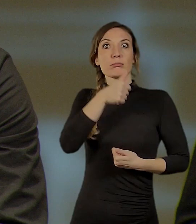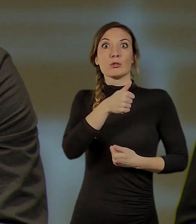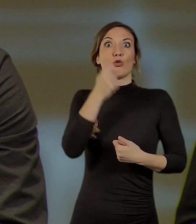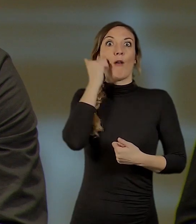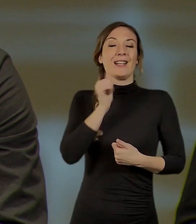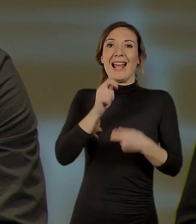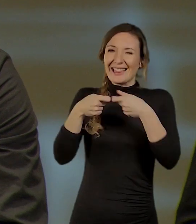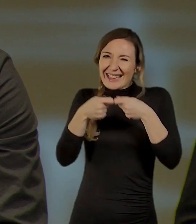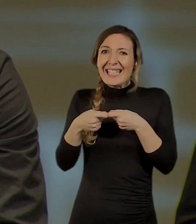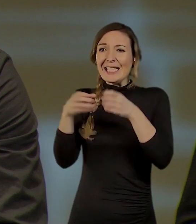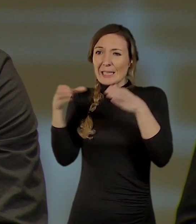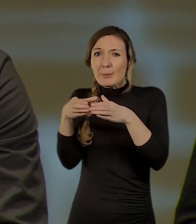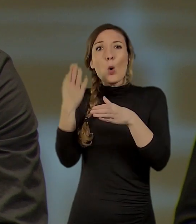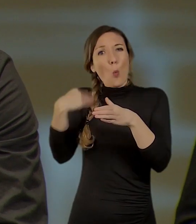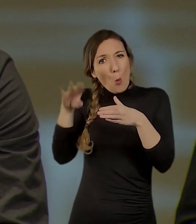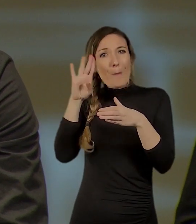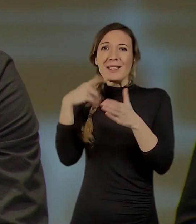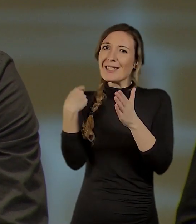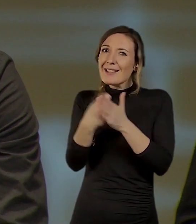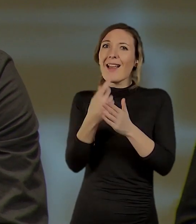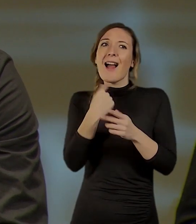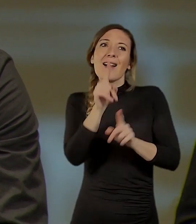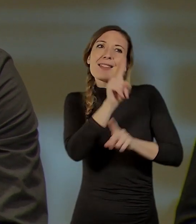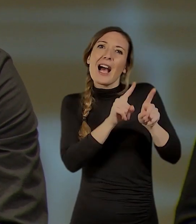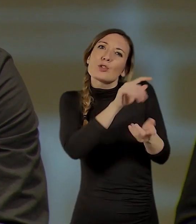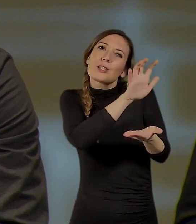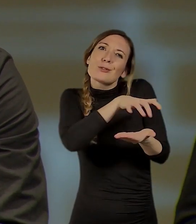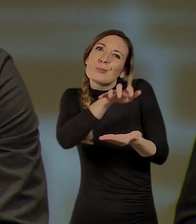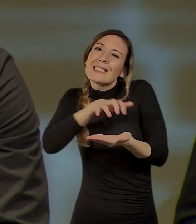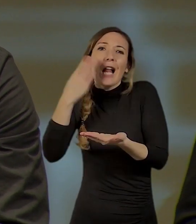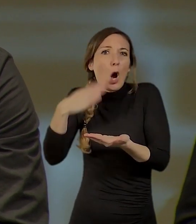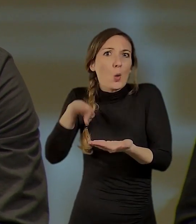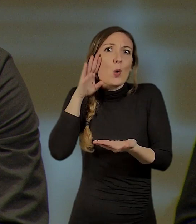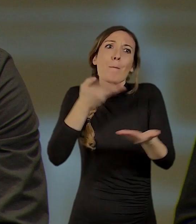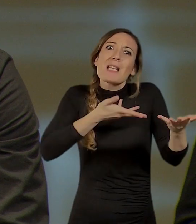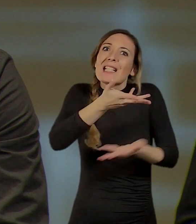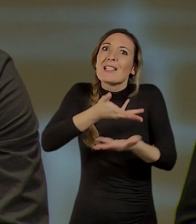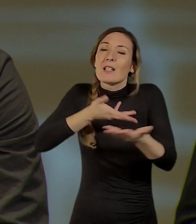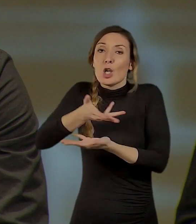is a separate discipline. So it's very important that an expert takes it into their own hands.